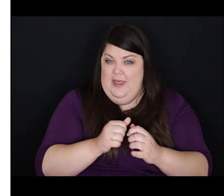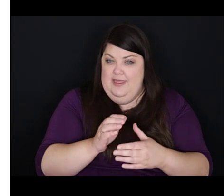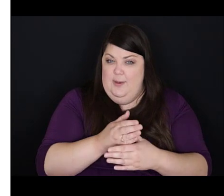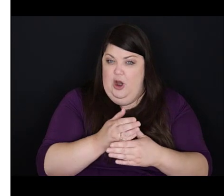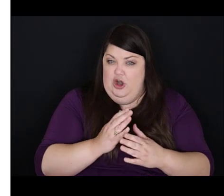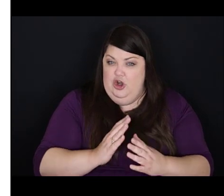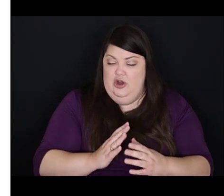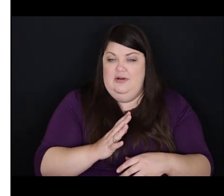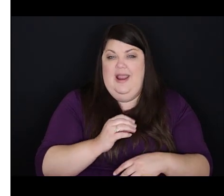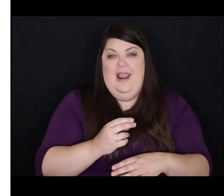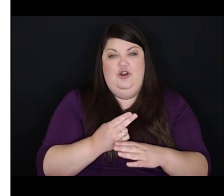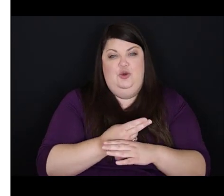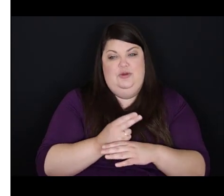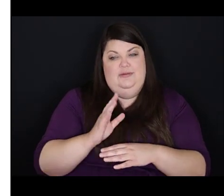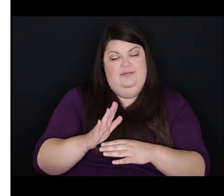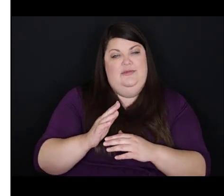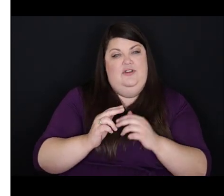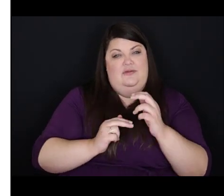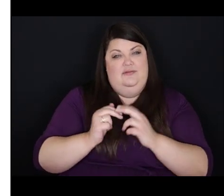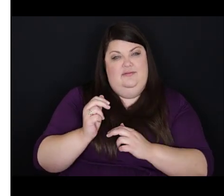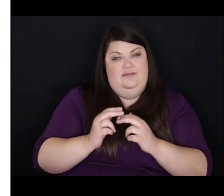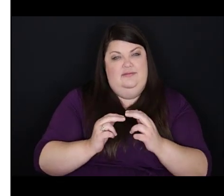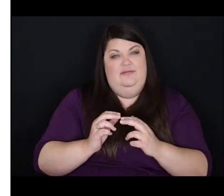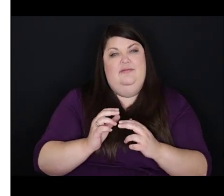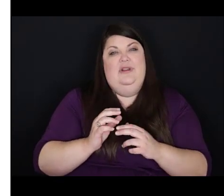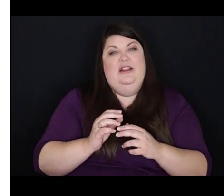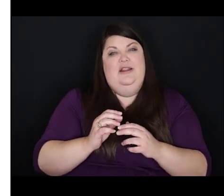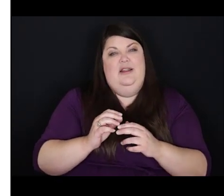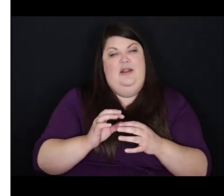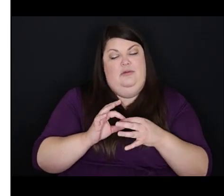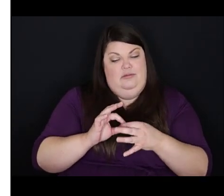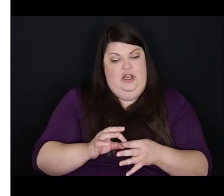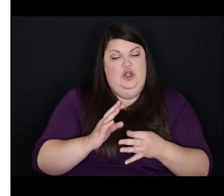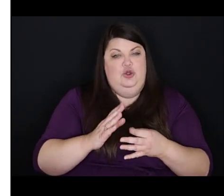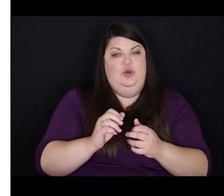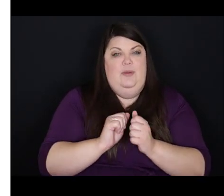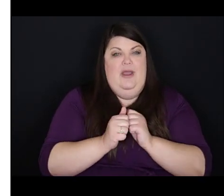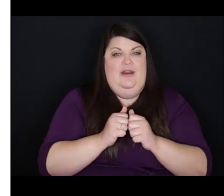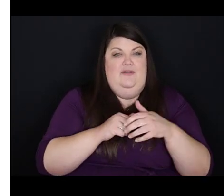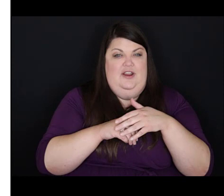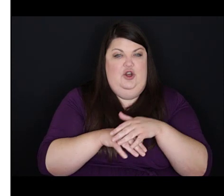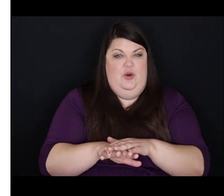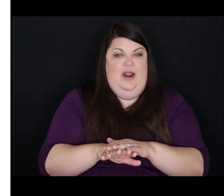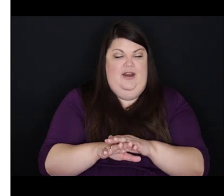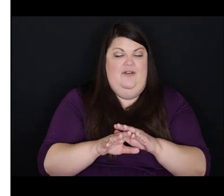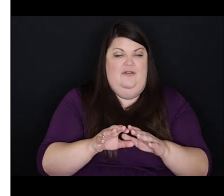services and facilities toward competitive integrated employment. Use that lens in your